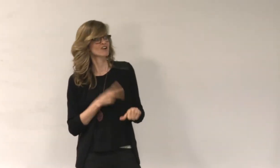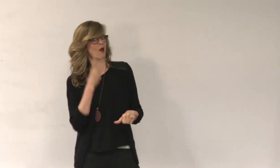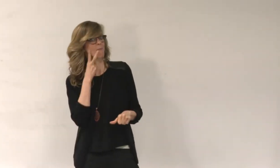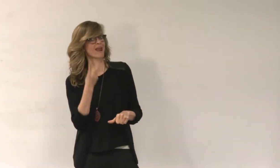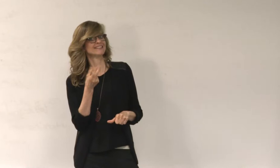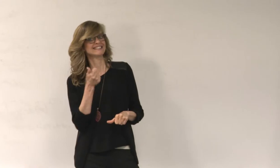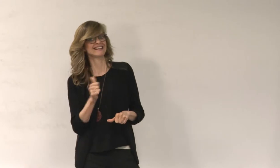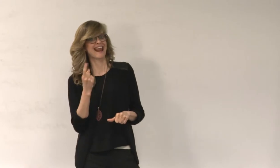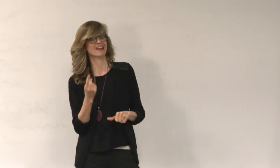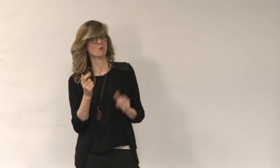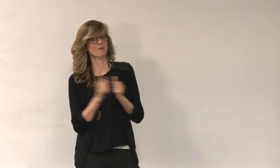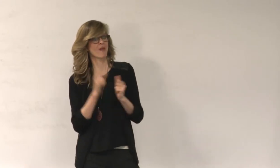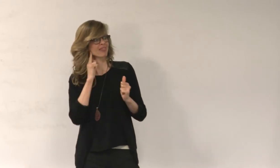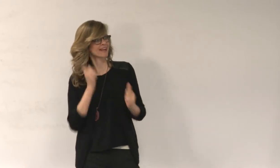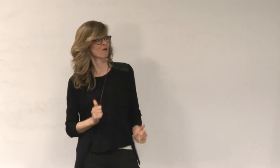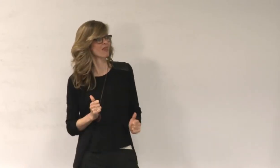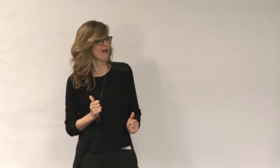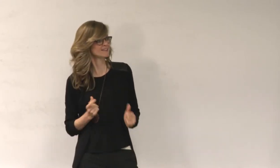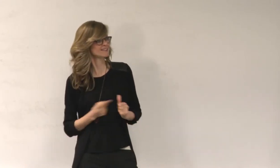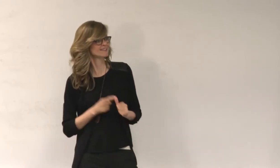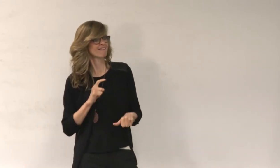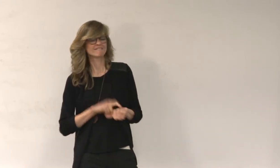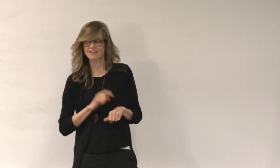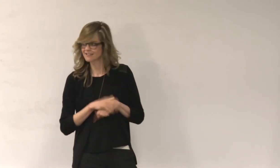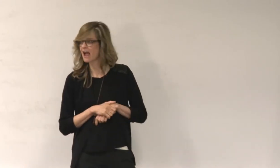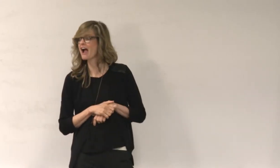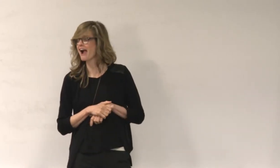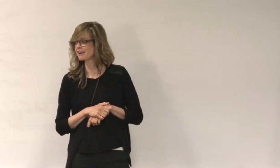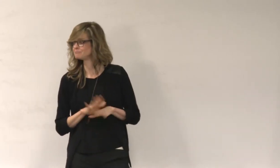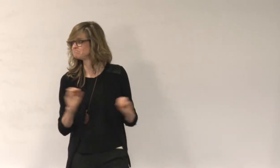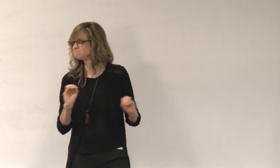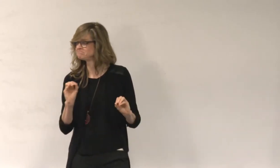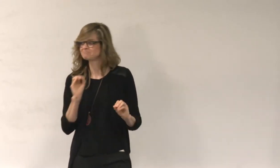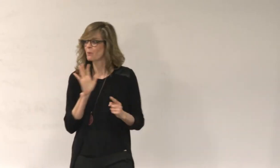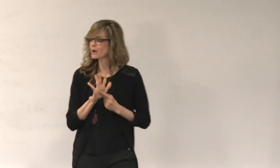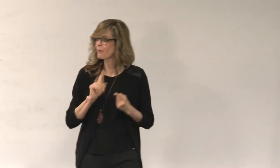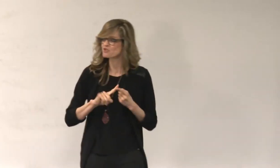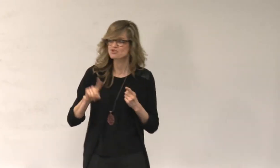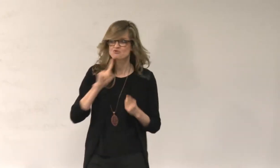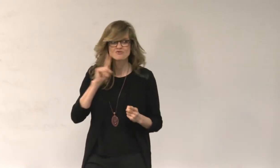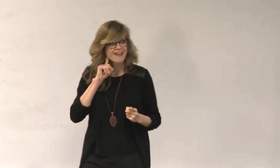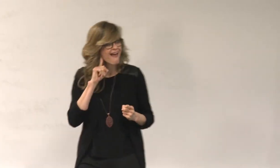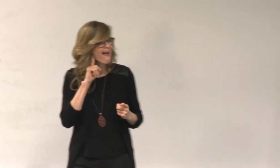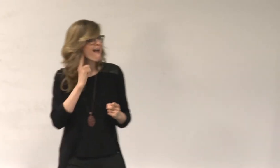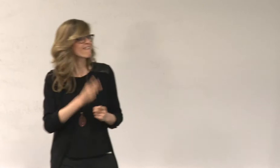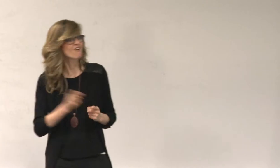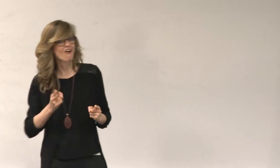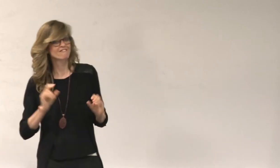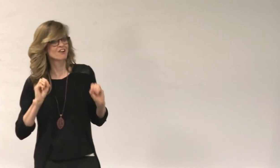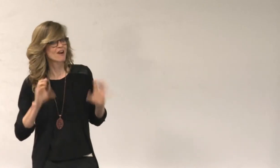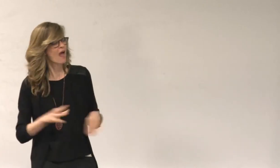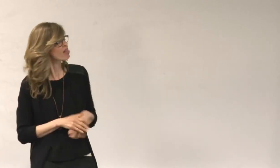THAT WAS THE FIRST TIME I REMEMBER SEEING ANYONE ELSE WITH A HEARING LOSS. I HAD NOT BEEN EXPOSED TO ANYONE DEAF OR HARD-OF-HEARING